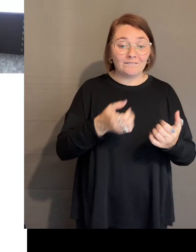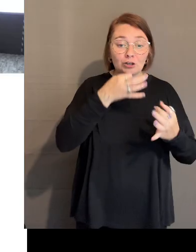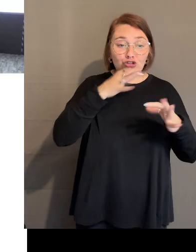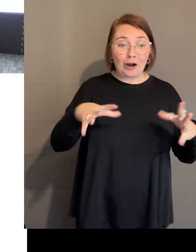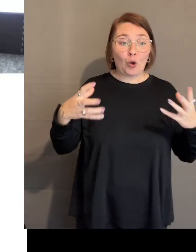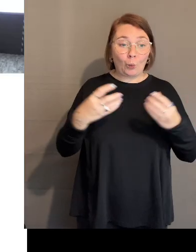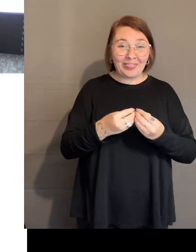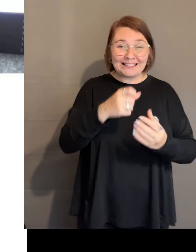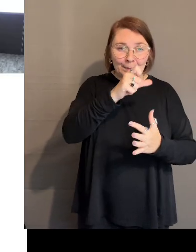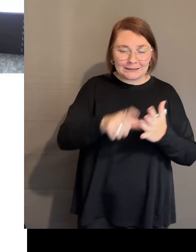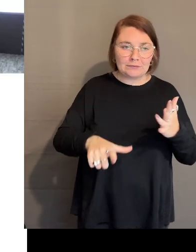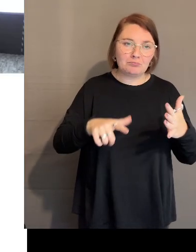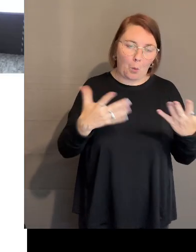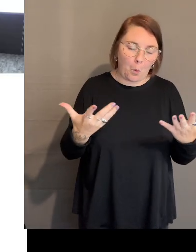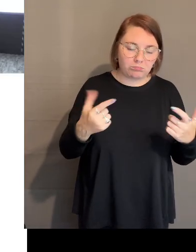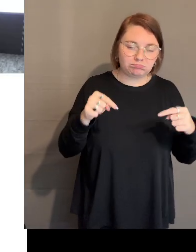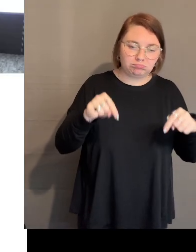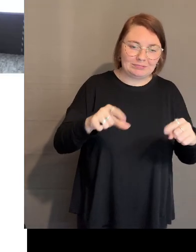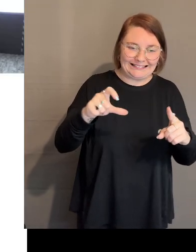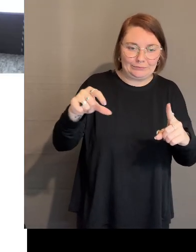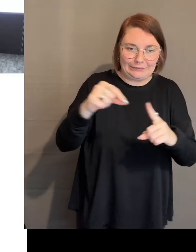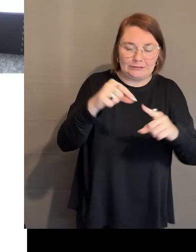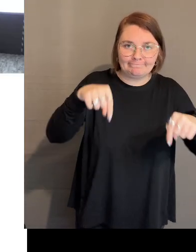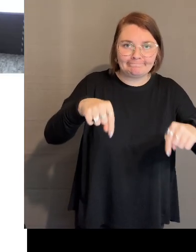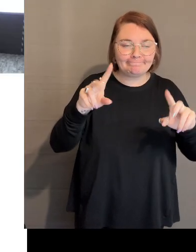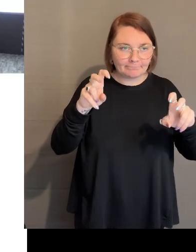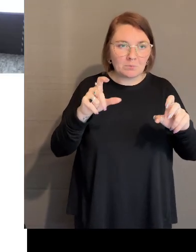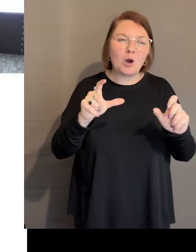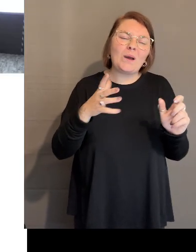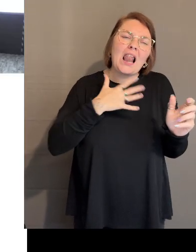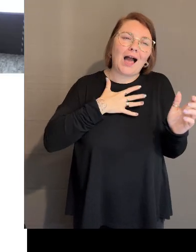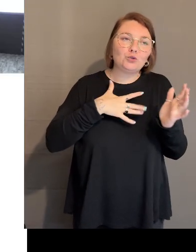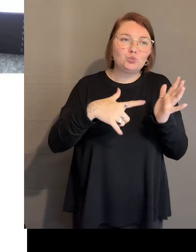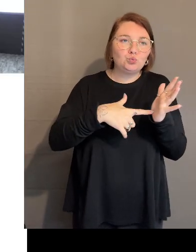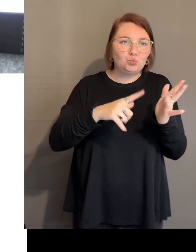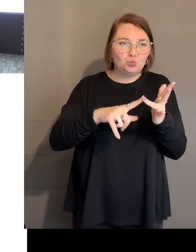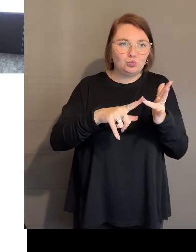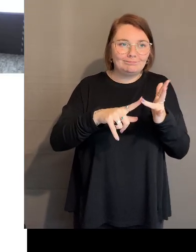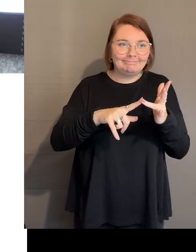Having a child with disability, or rather, cerebral palsy, but we like to